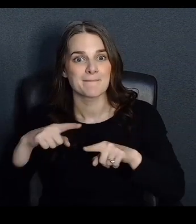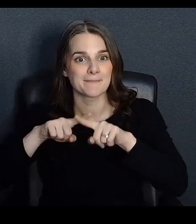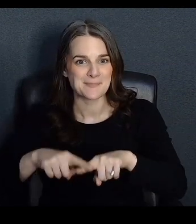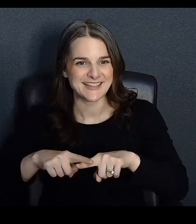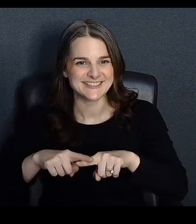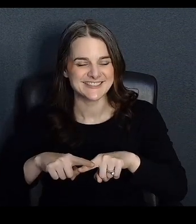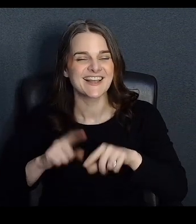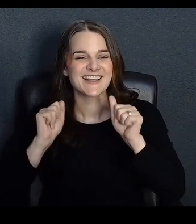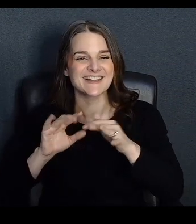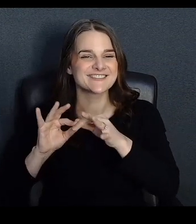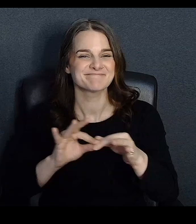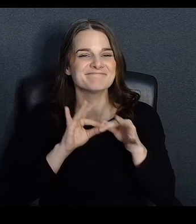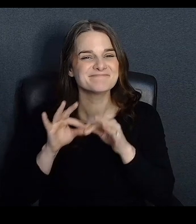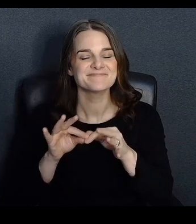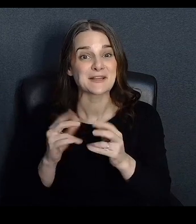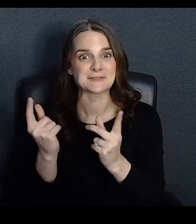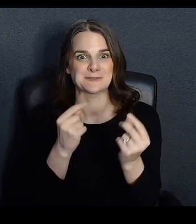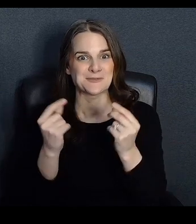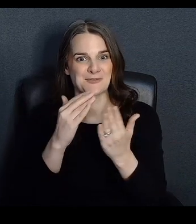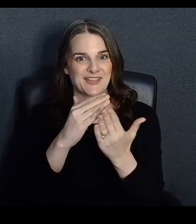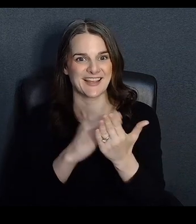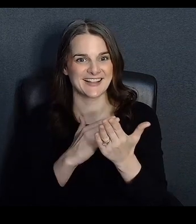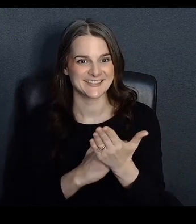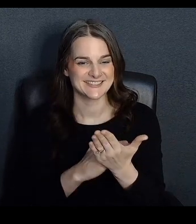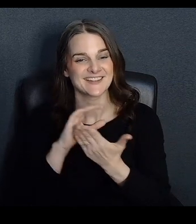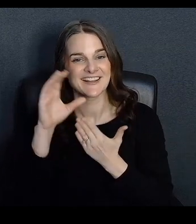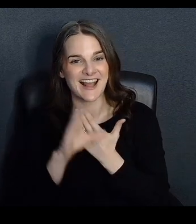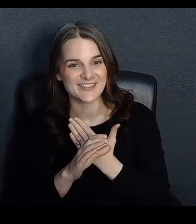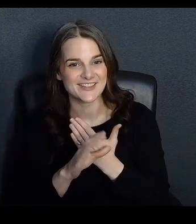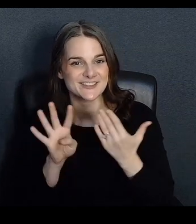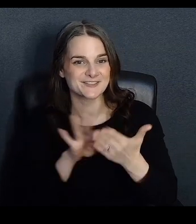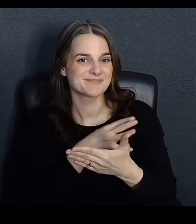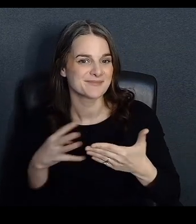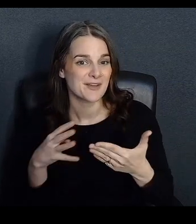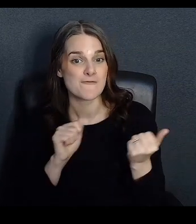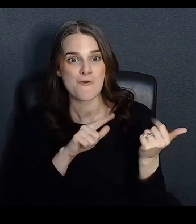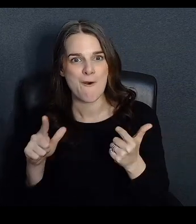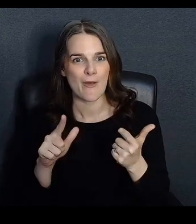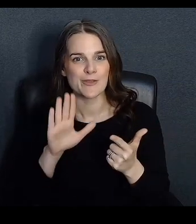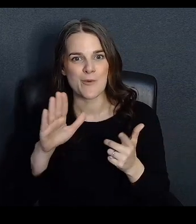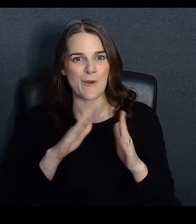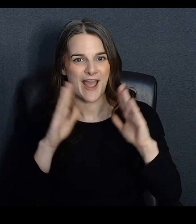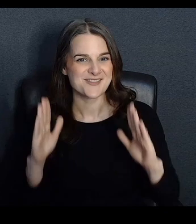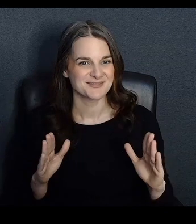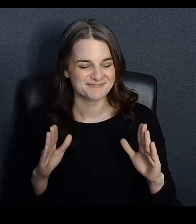can coordinate to-do lists and calendars for multiple people in your household, all in one physical, framed device.